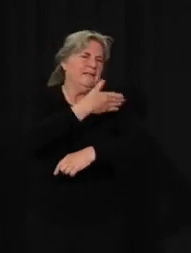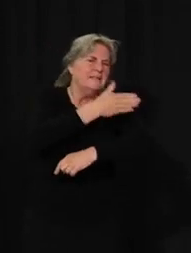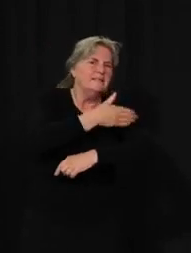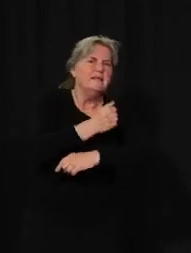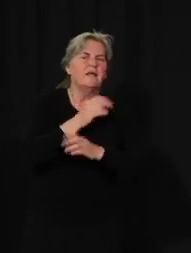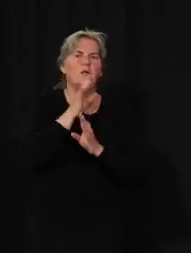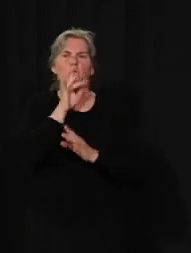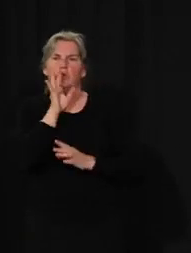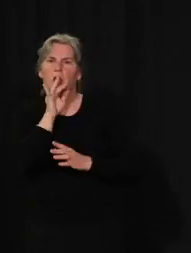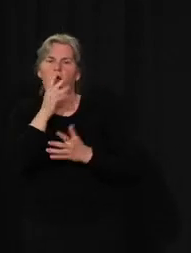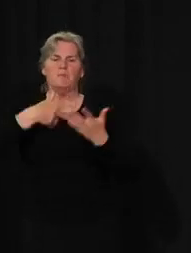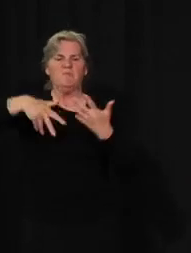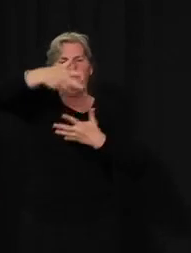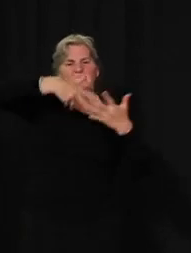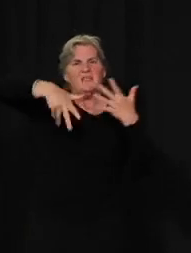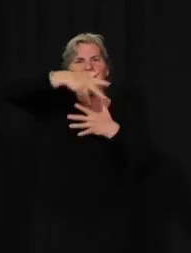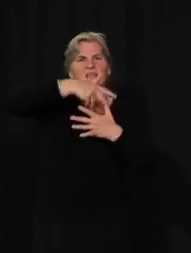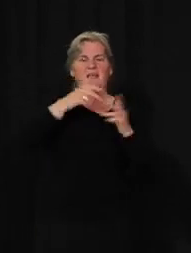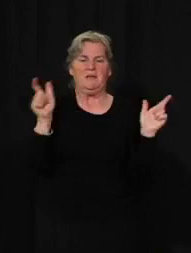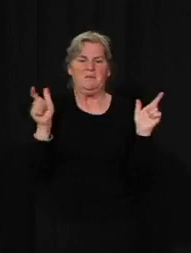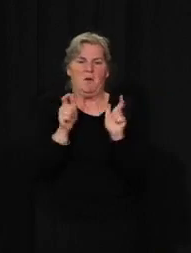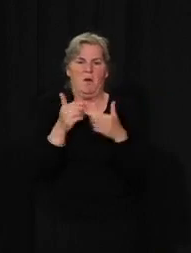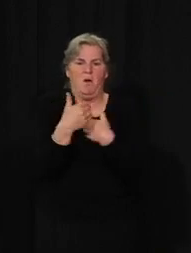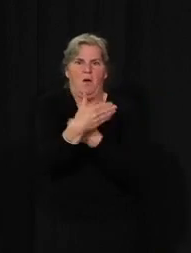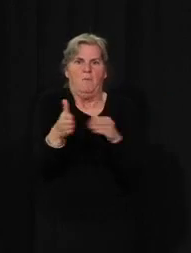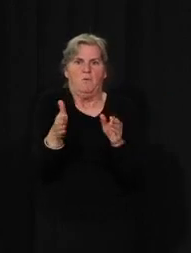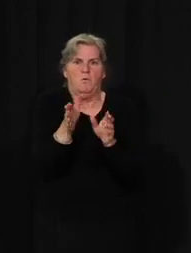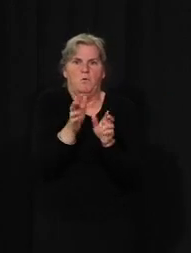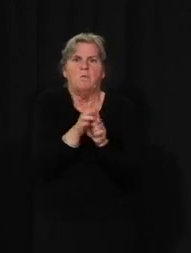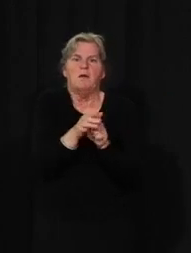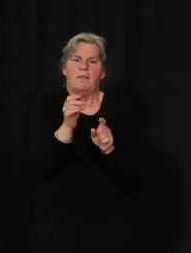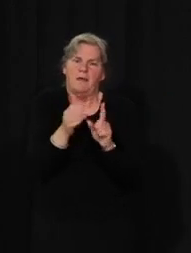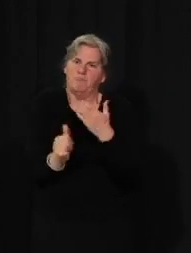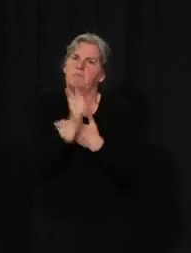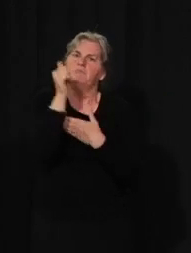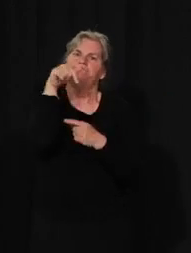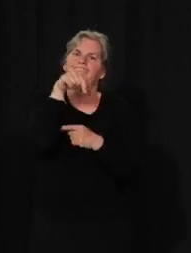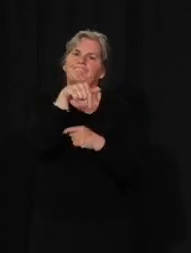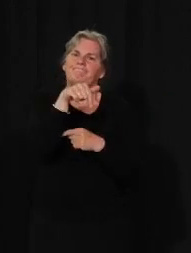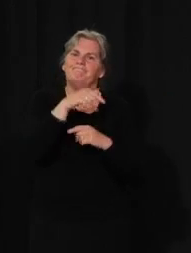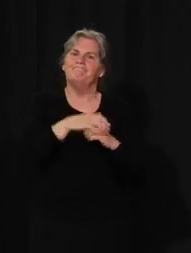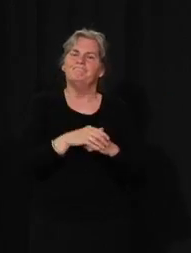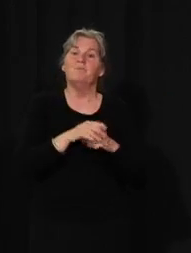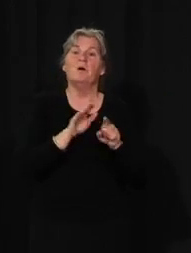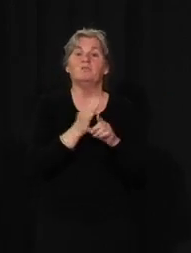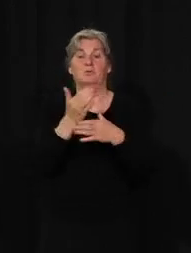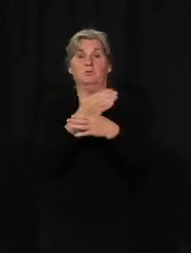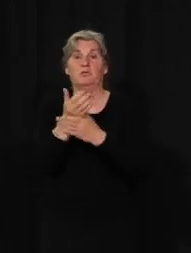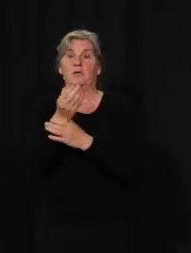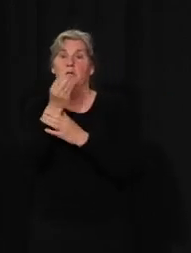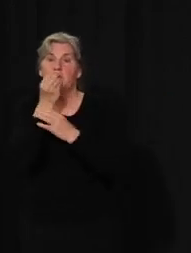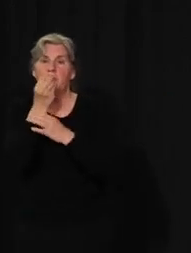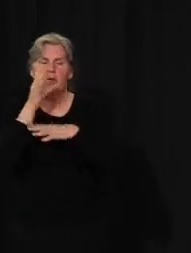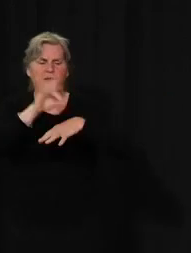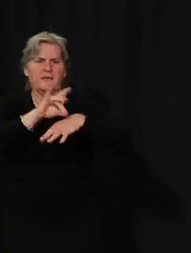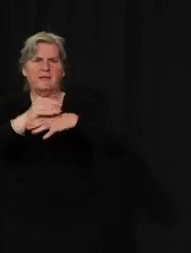amongst lots of people in a confined space is a risk. Sharing food or objects, even